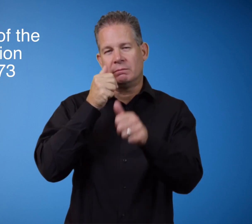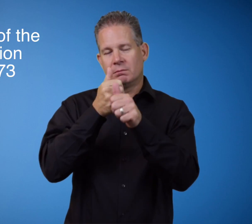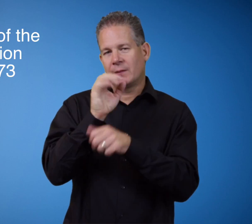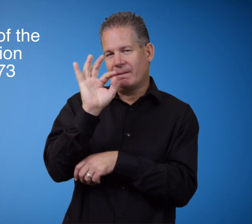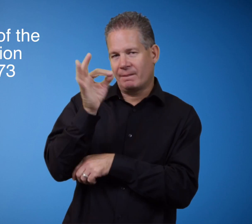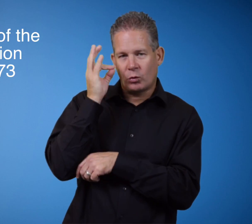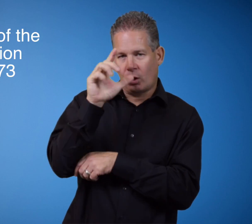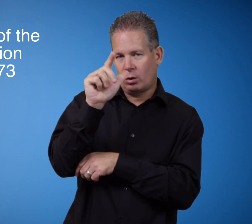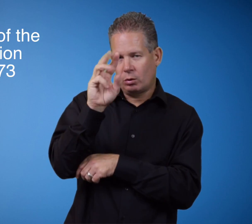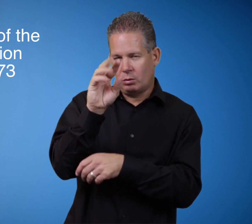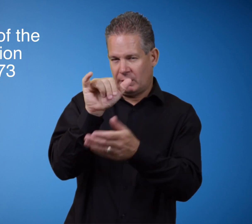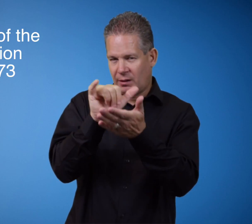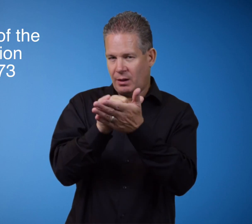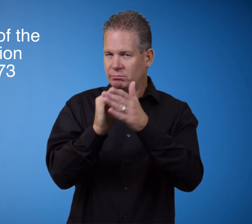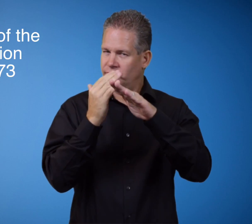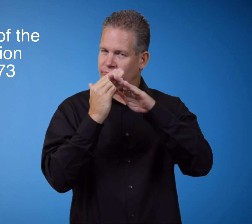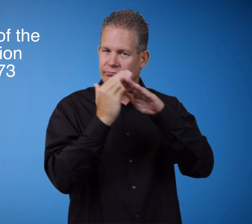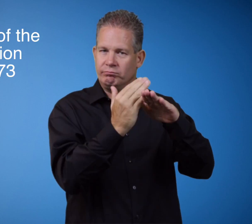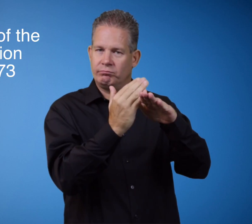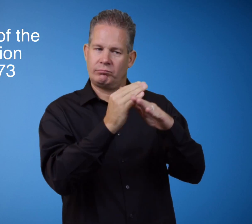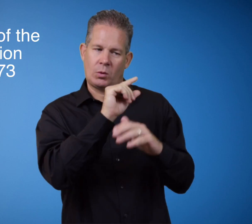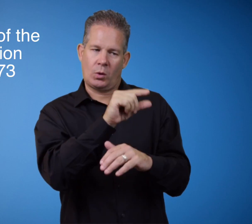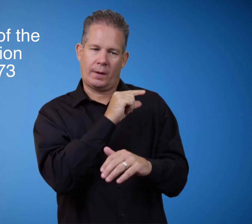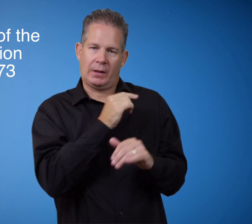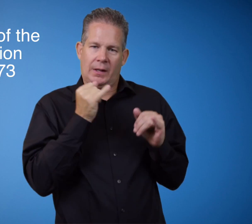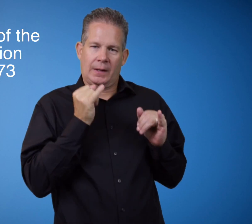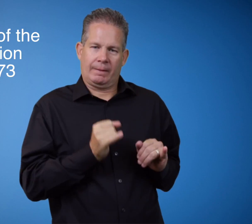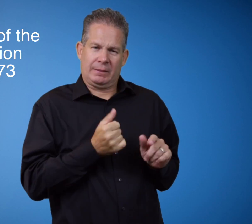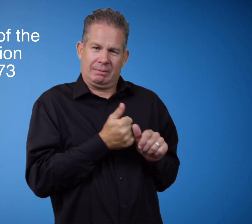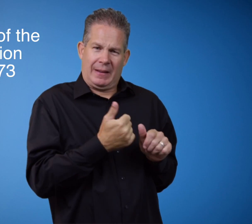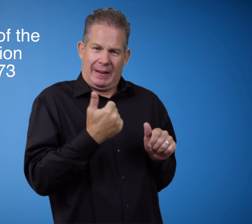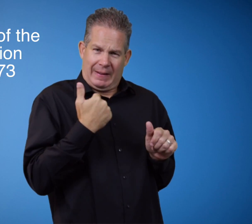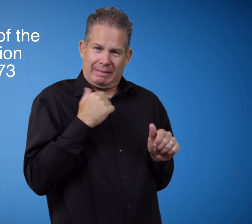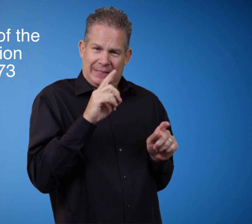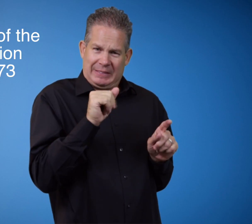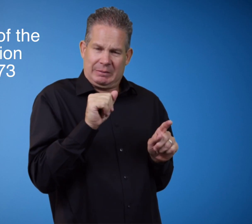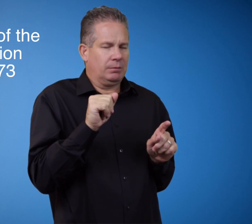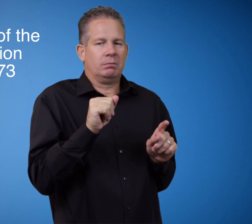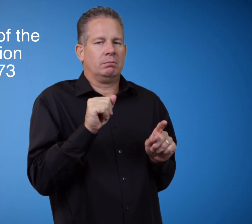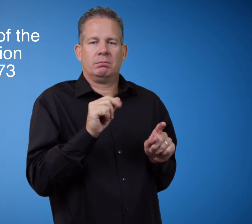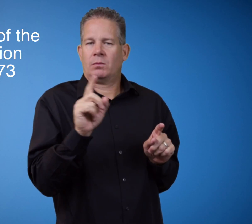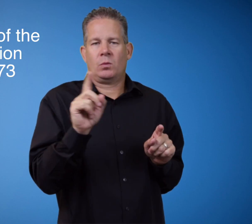This is a federal law that prevents a qualifying individual with a disability